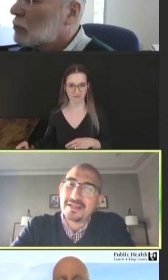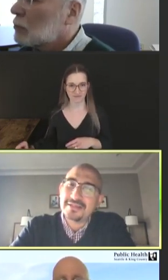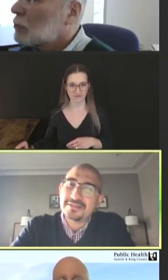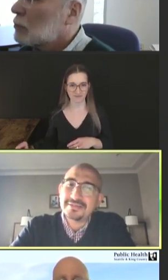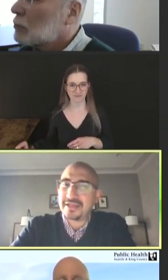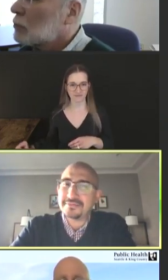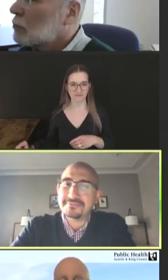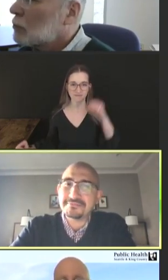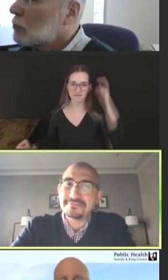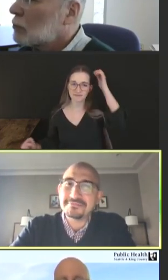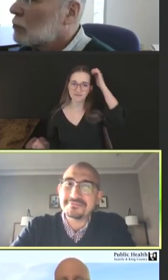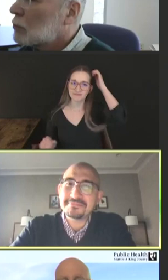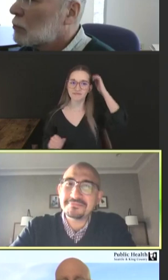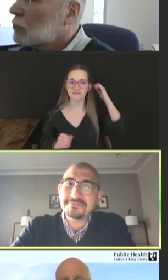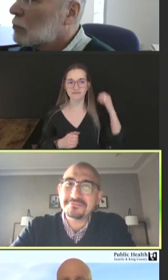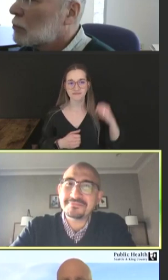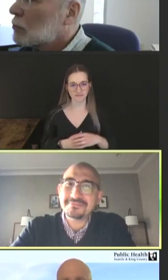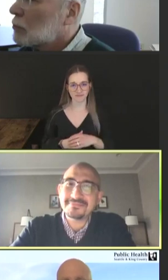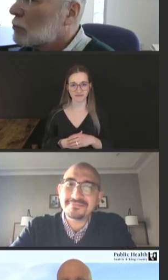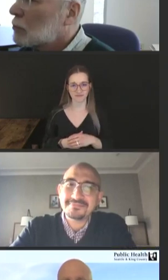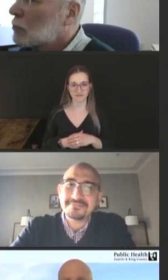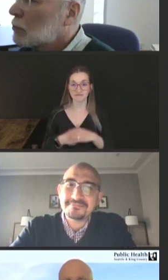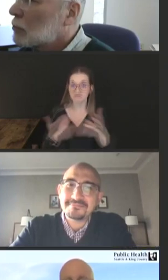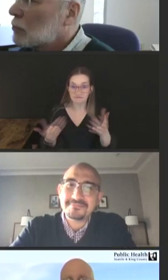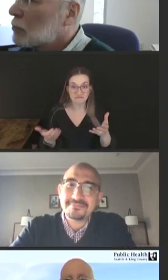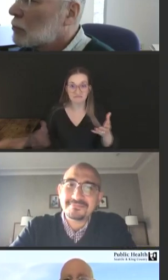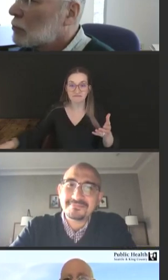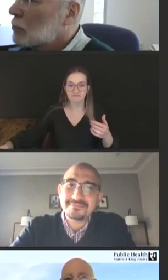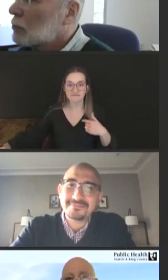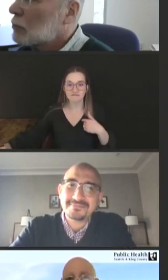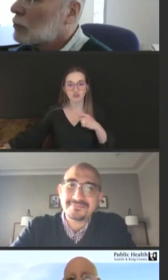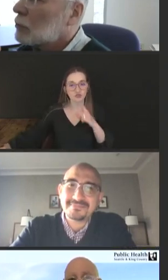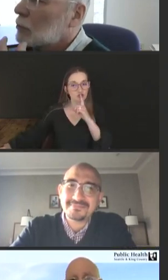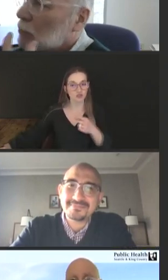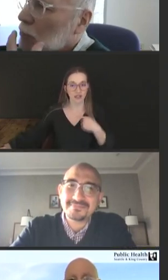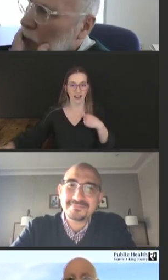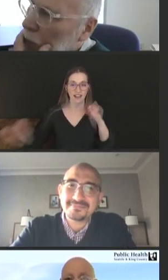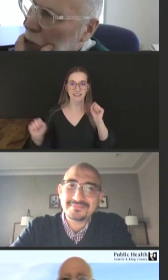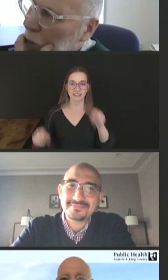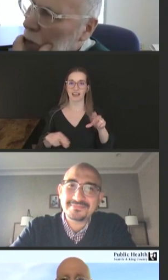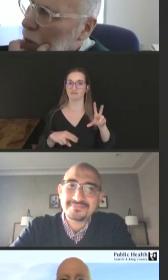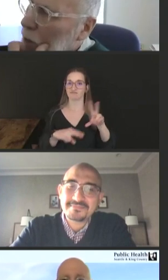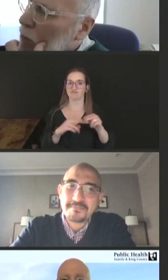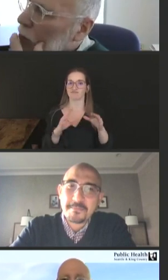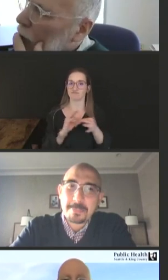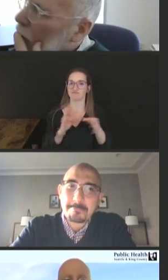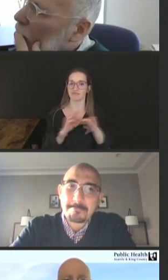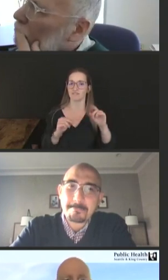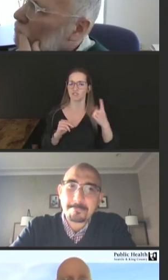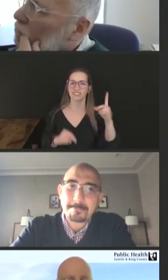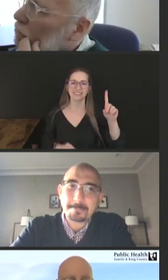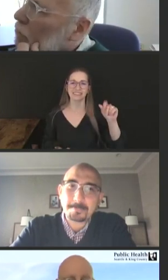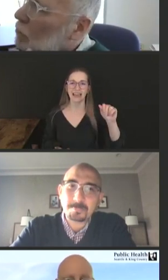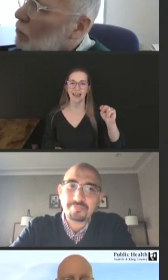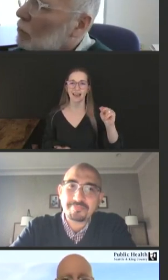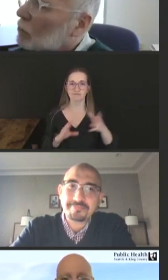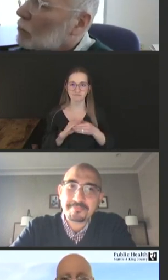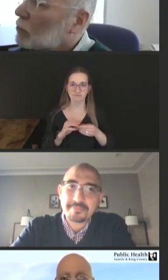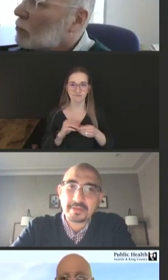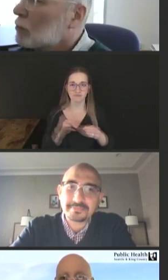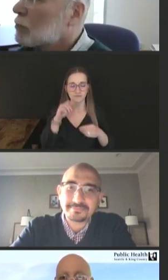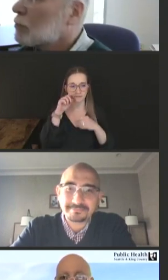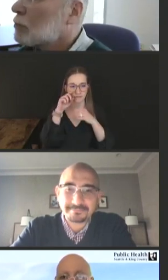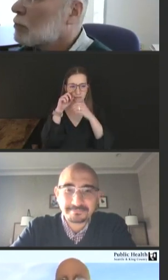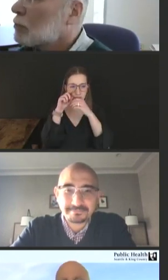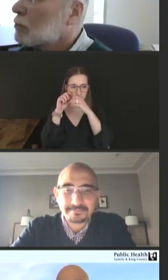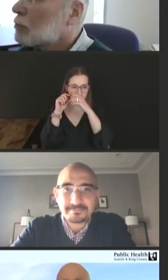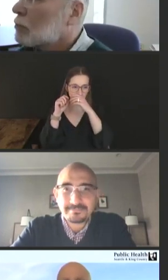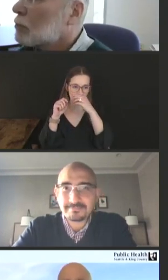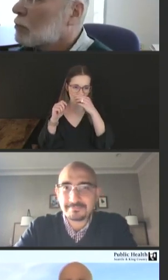Dan Barouch: Sure, I can tackle that one first. So I think -- so one of the implications